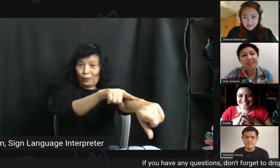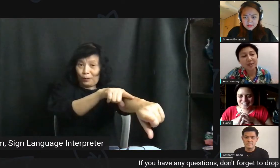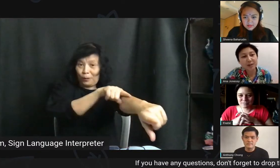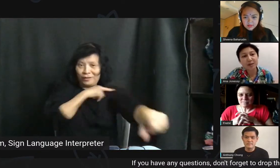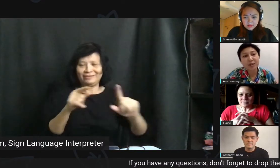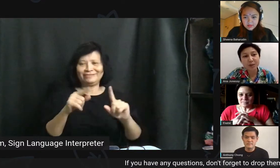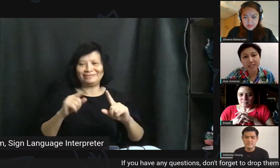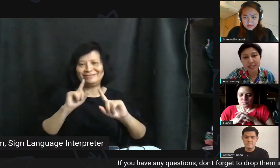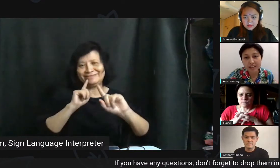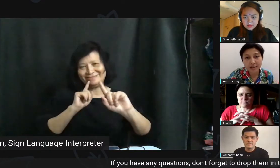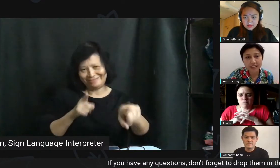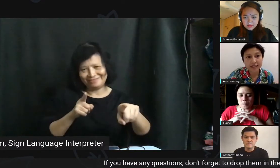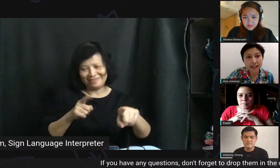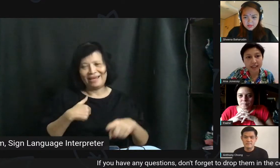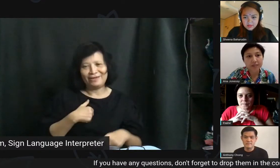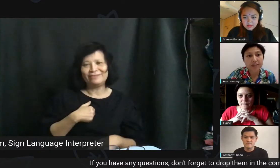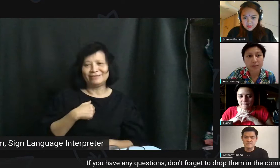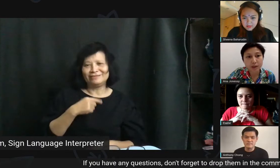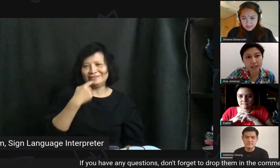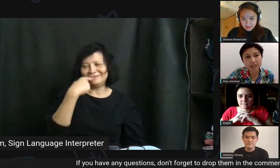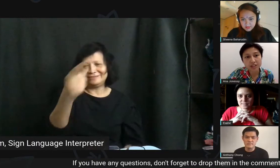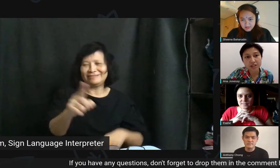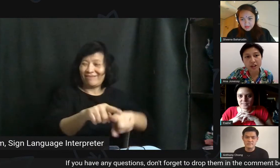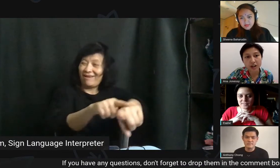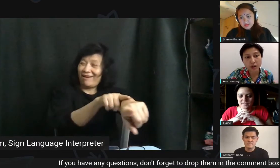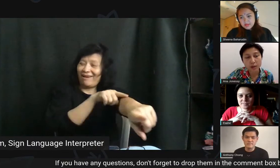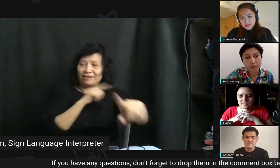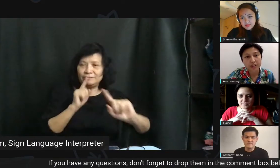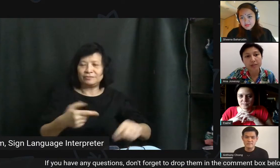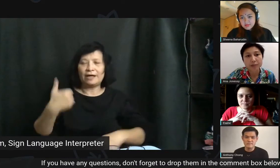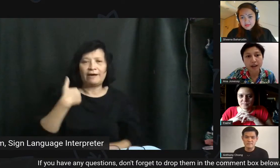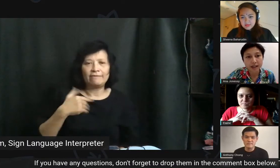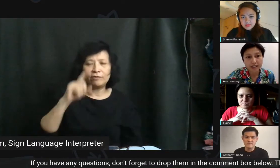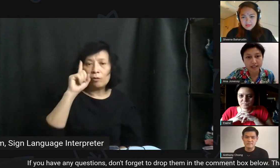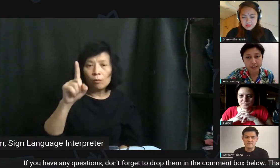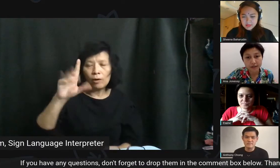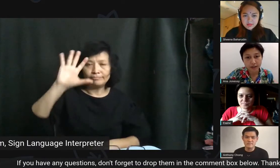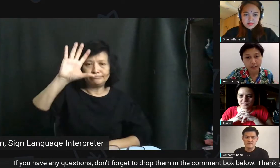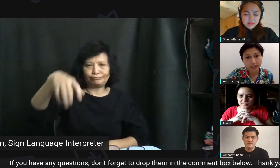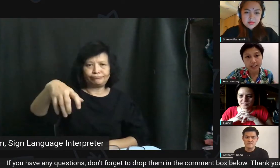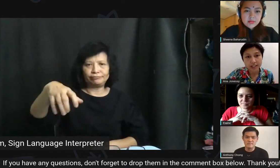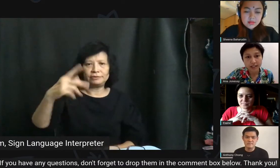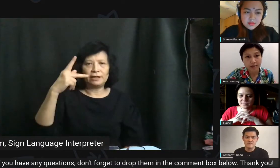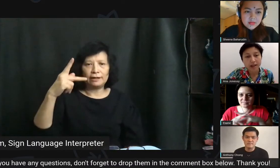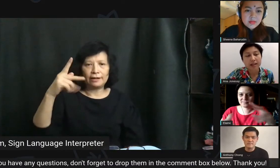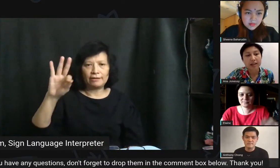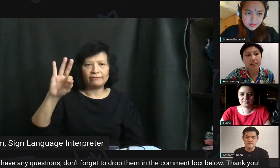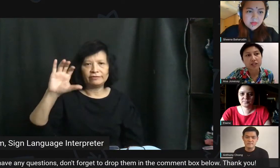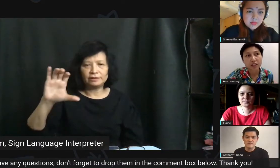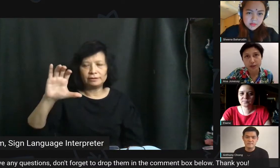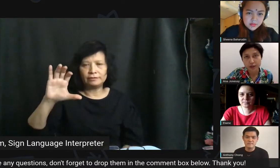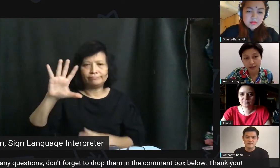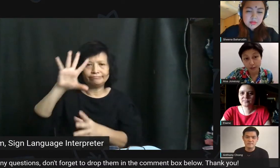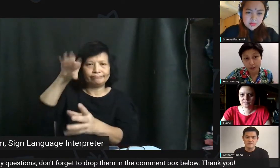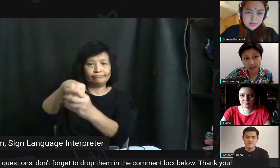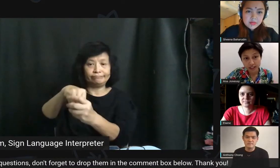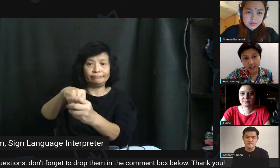So there is a KFC branch operated by the Deaf community in my childhood neighbourhood.